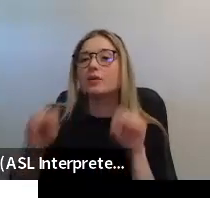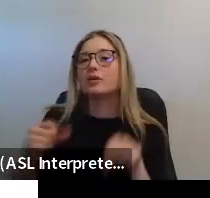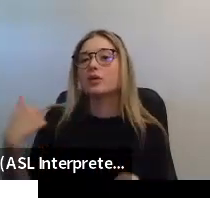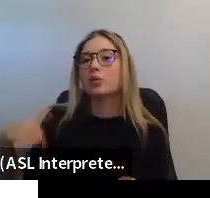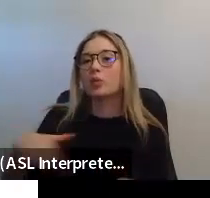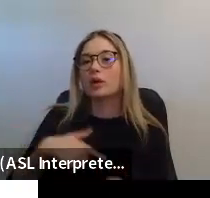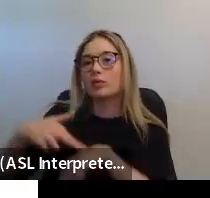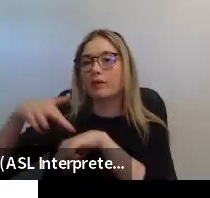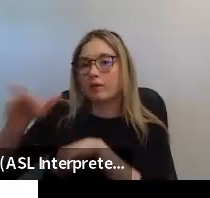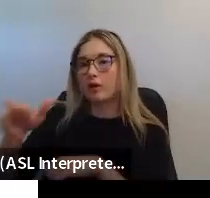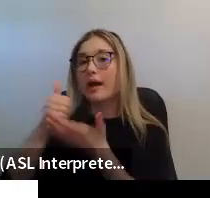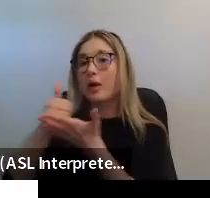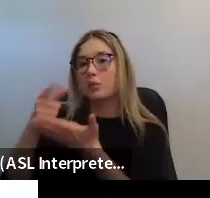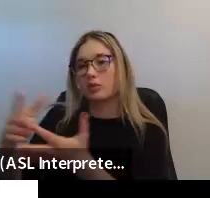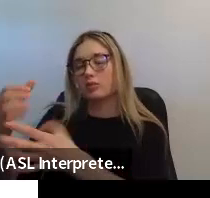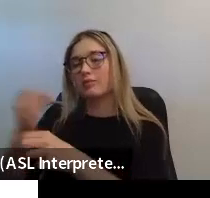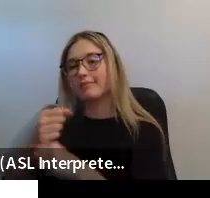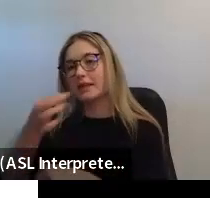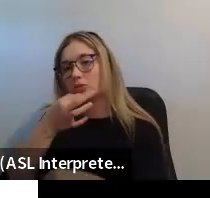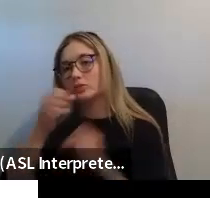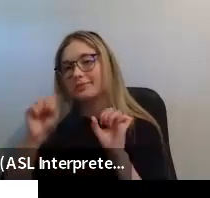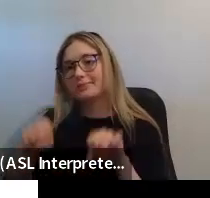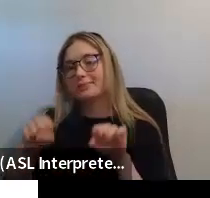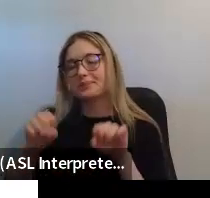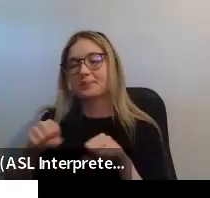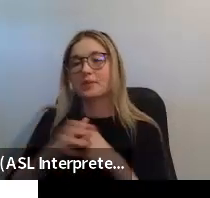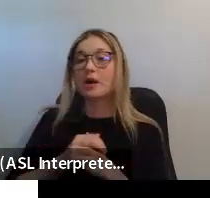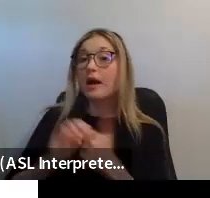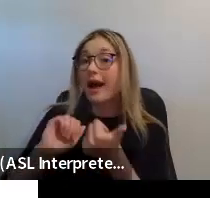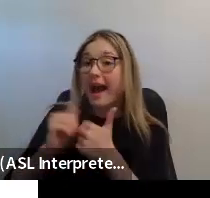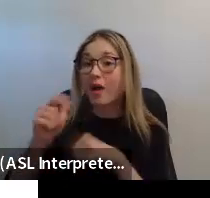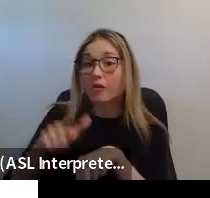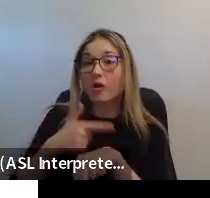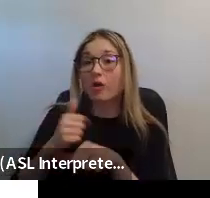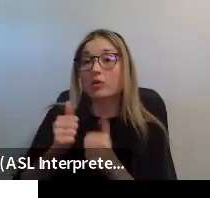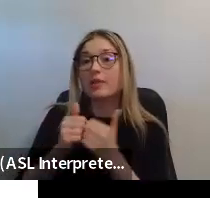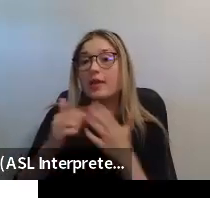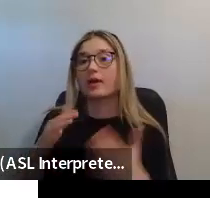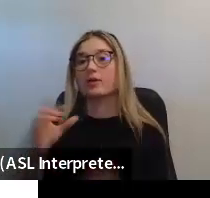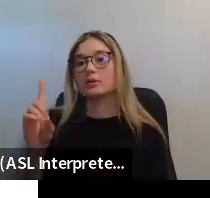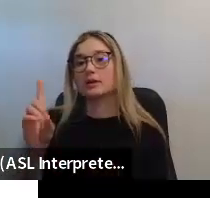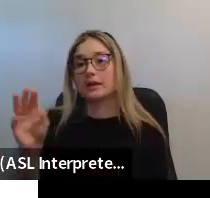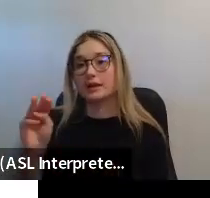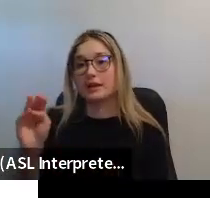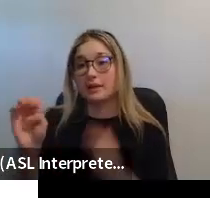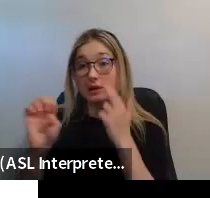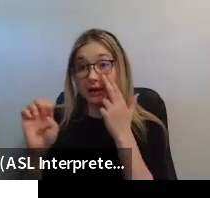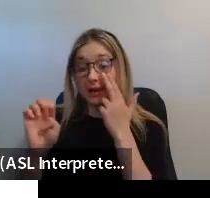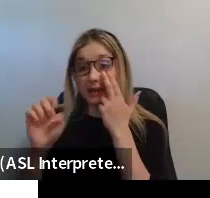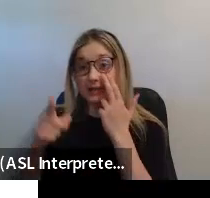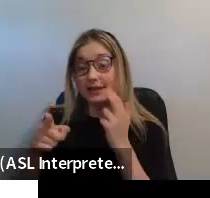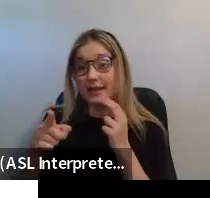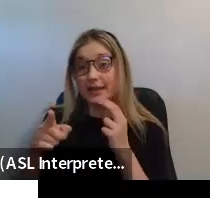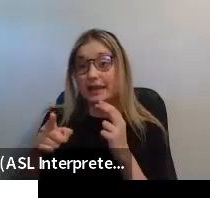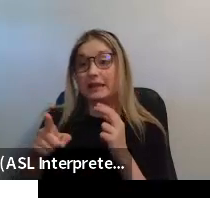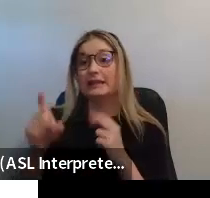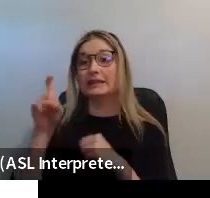Deme? And is it essential to your daily functioning?